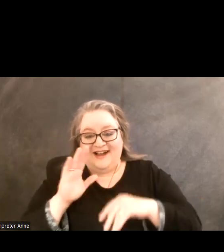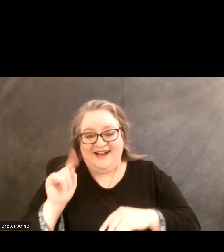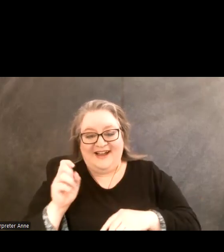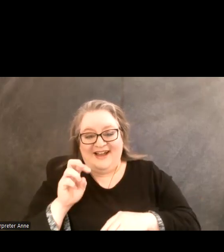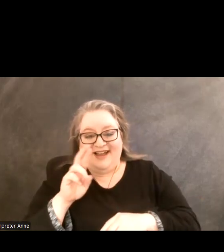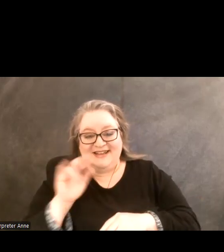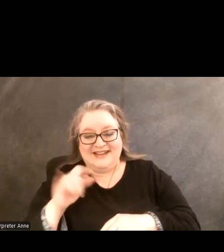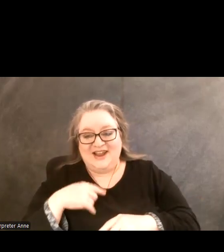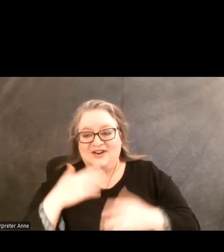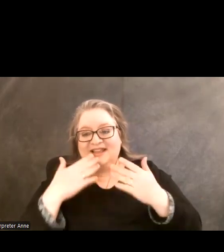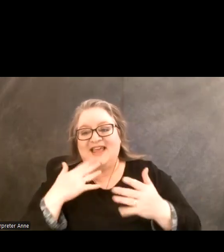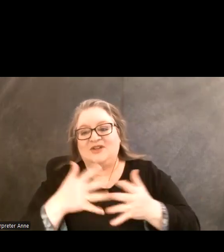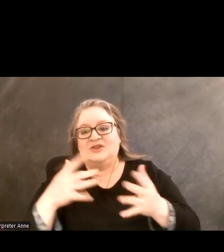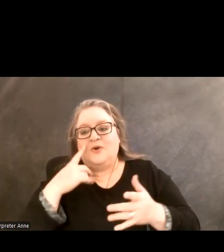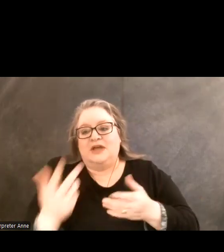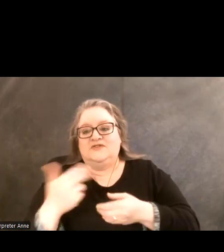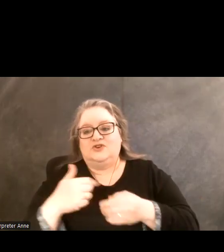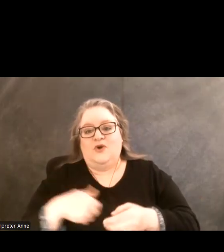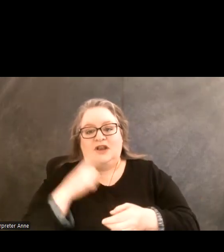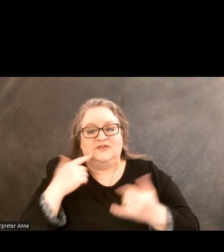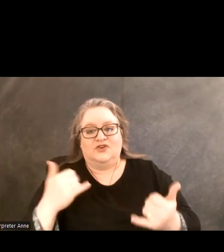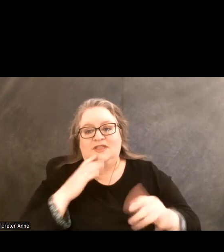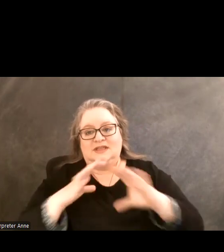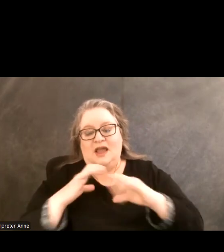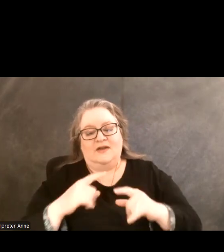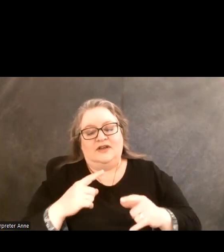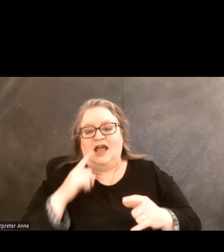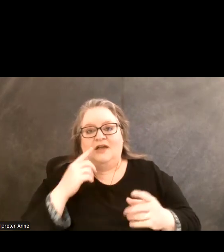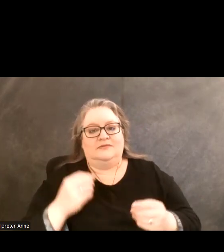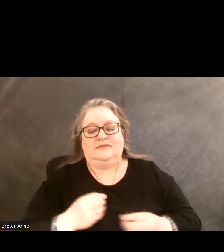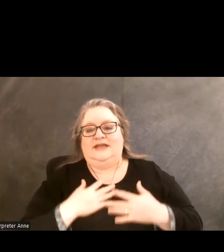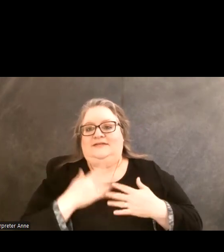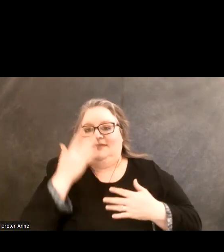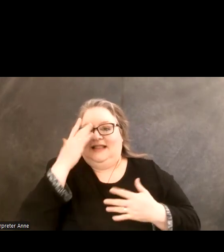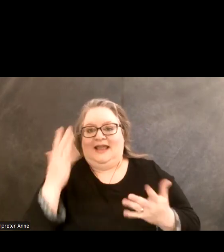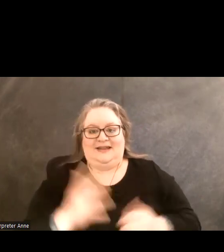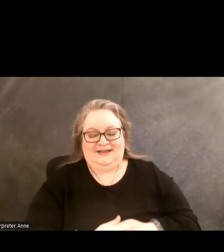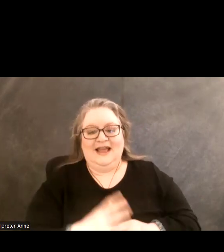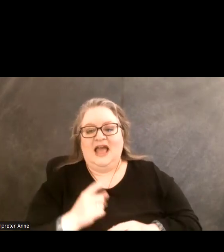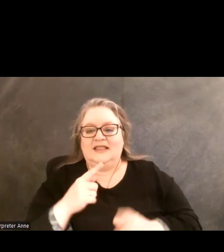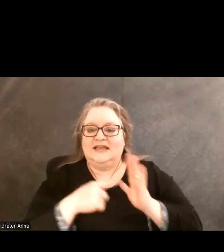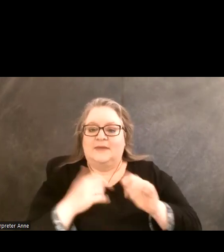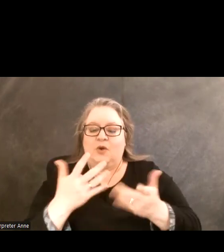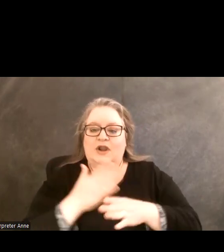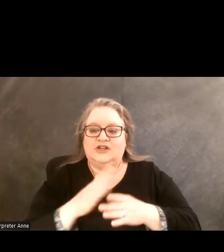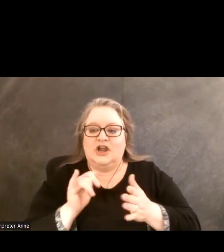much for joining us for this conversation. It's been so enlightening. The example I wanted to share was that I had